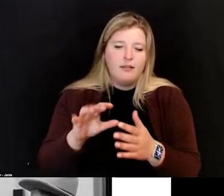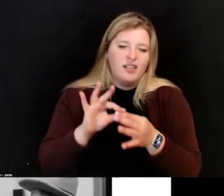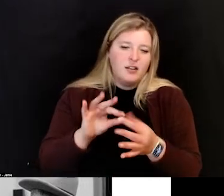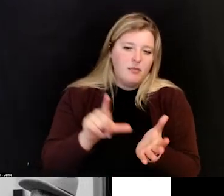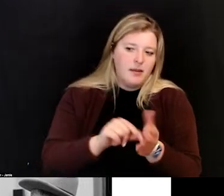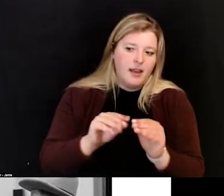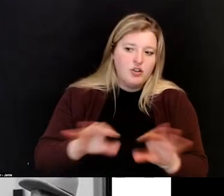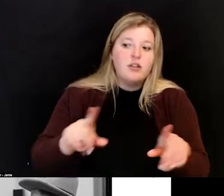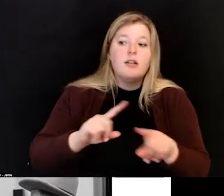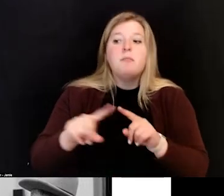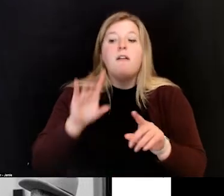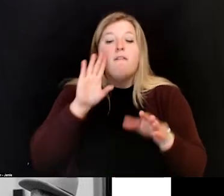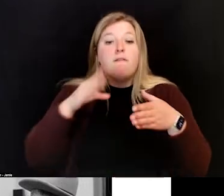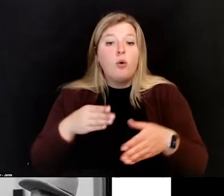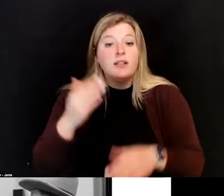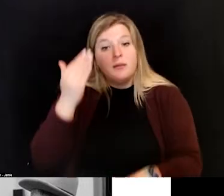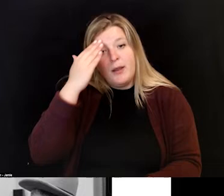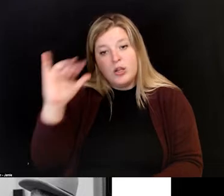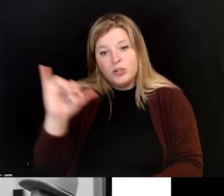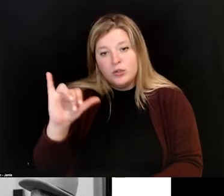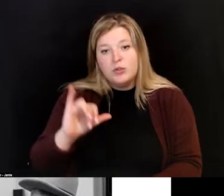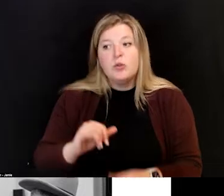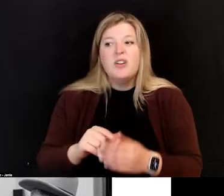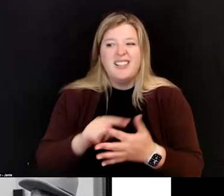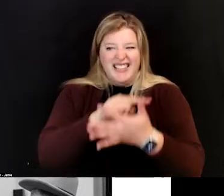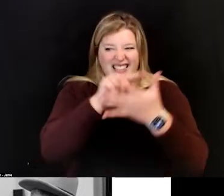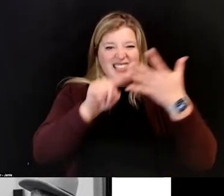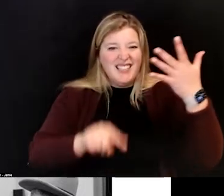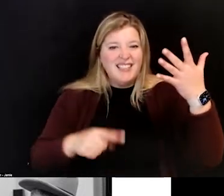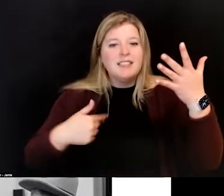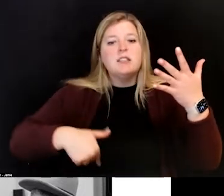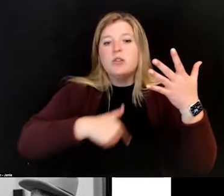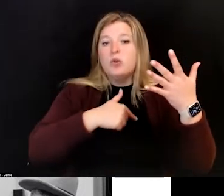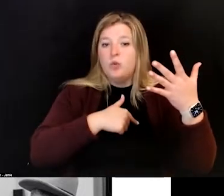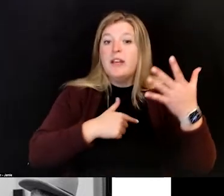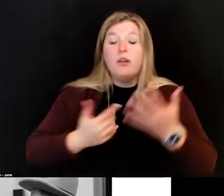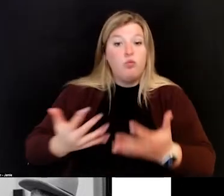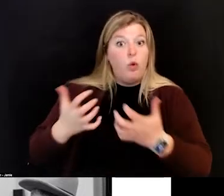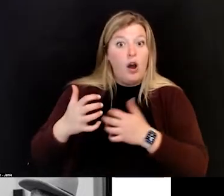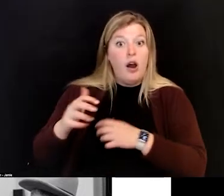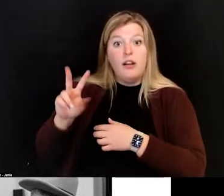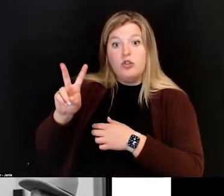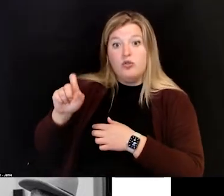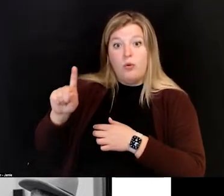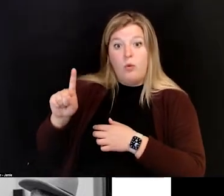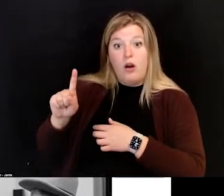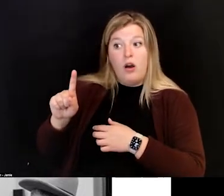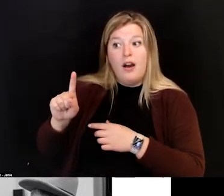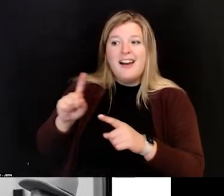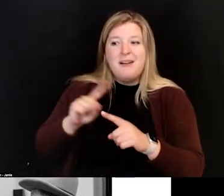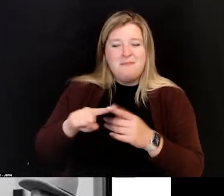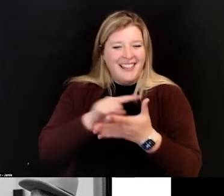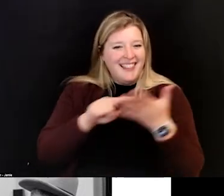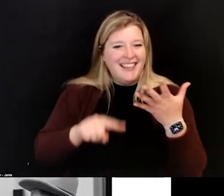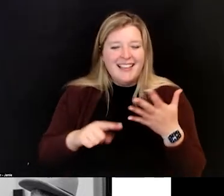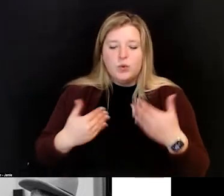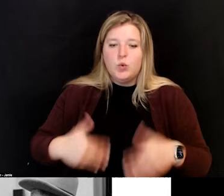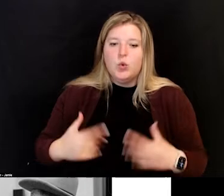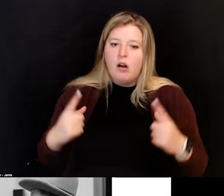Many of these are guidance that we were working on getting in 2.1, and they were complex enough and had enough edge cases